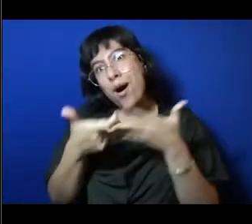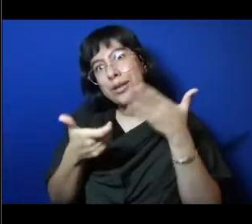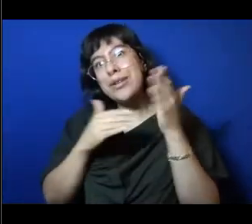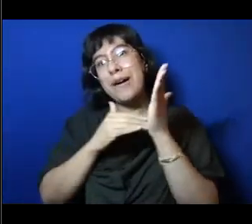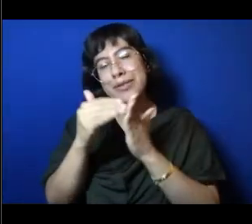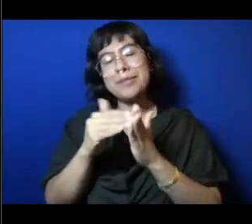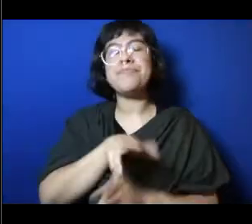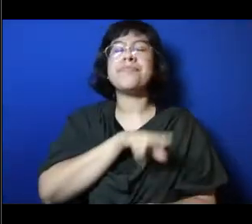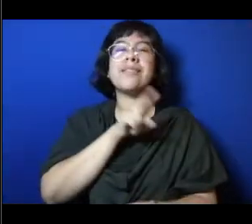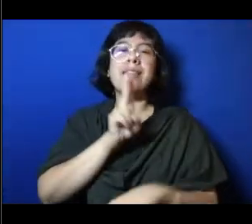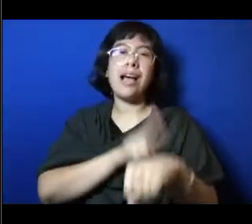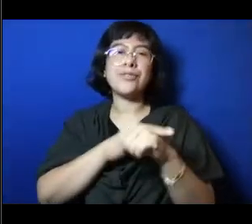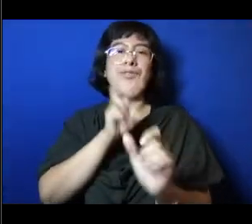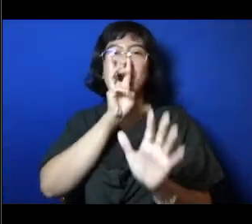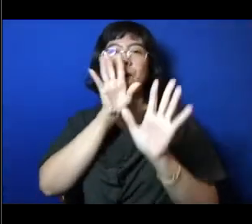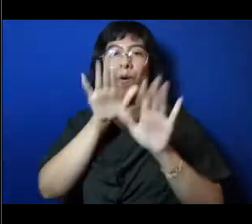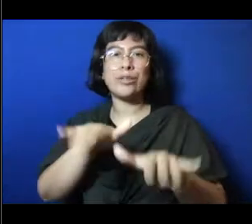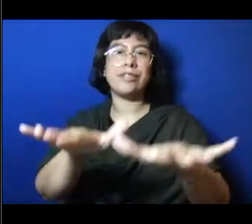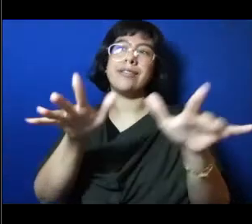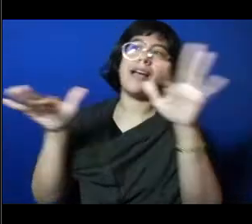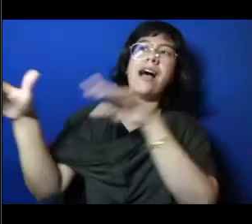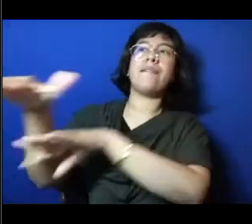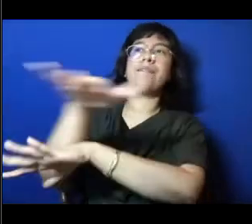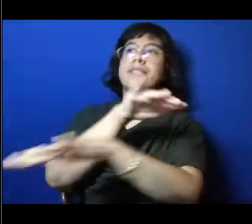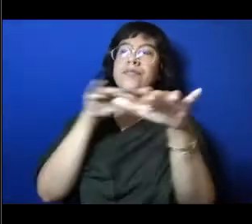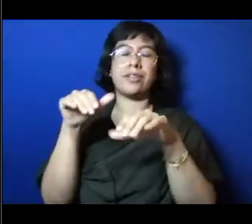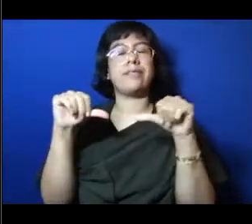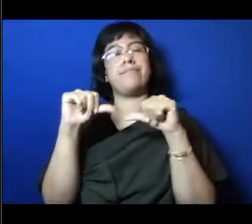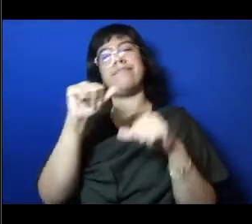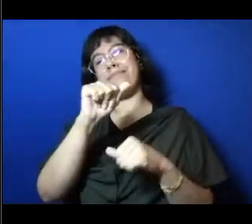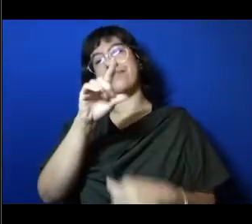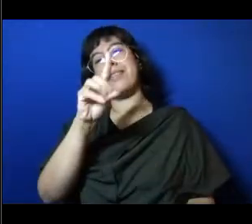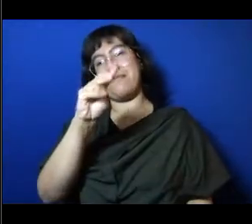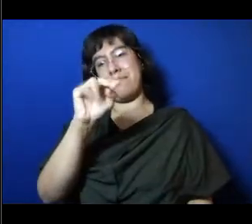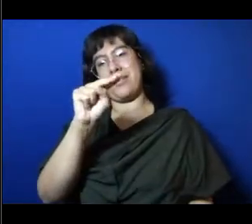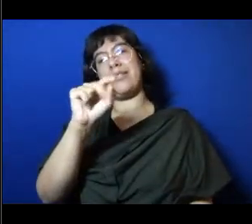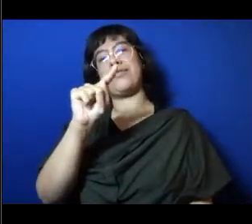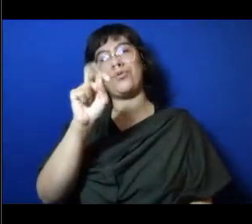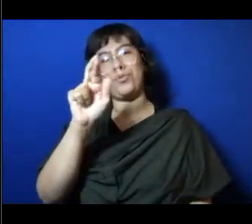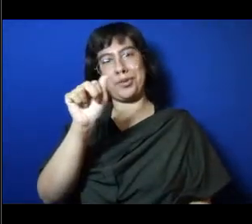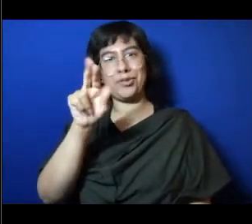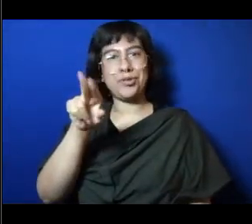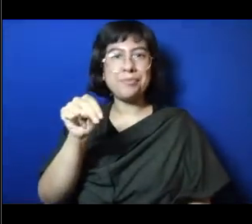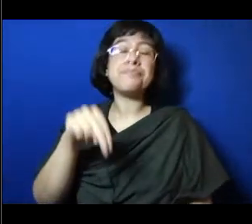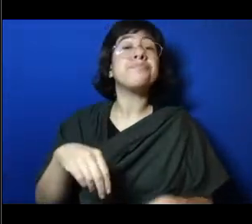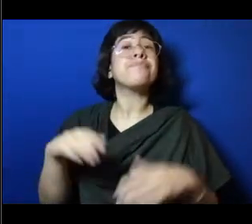and Atmospheric Administration. Now, today, it's my pleasure to be introducing you to David Witting